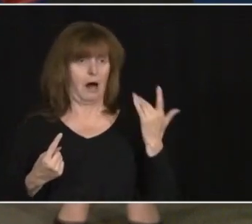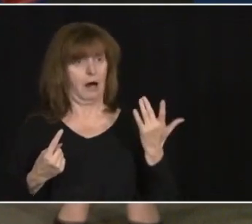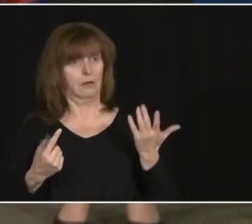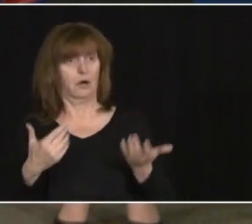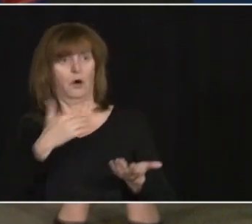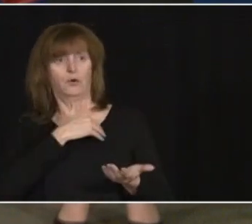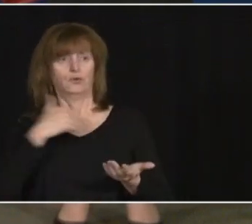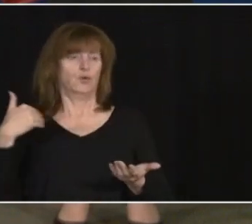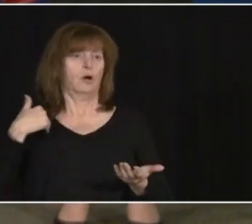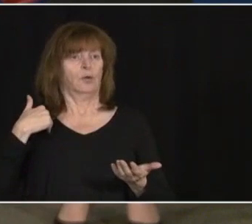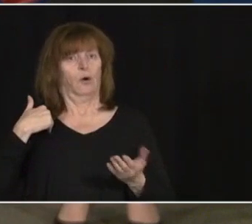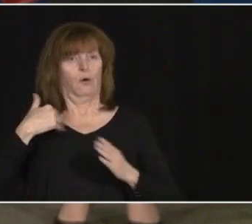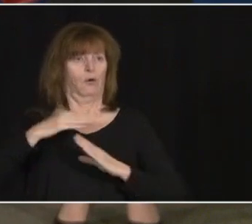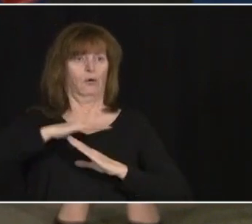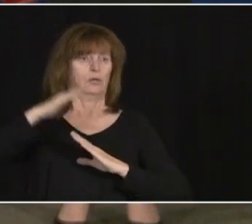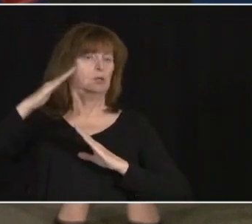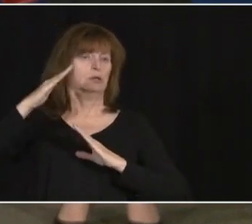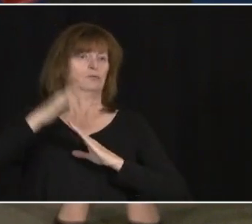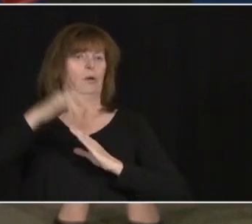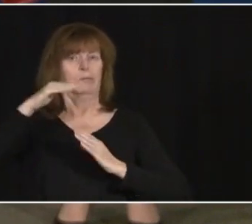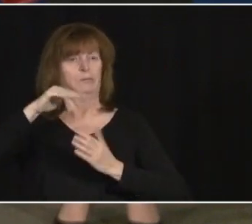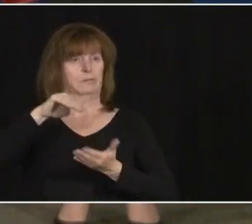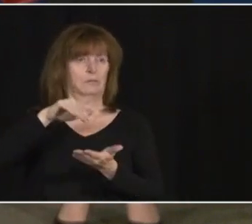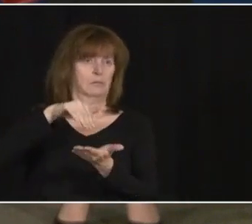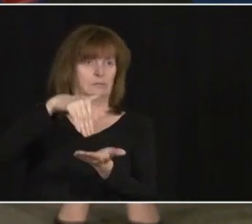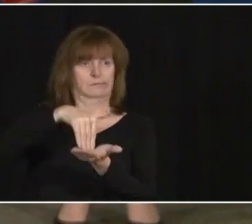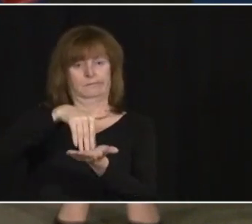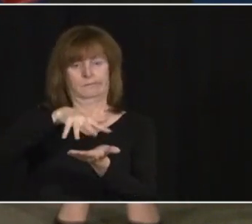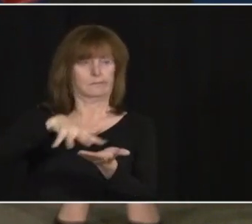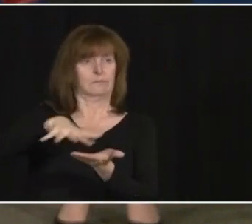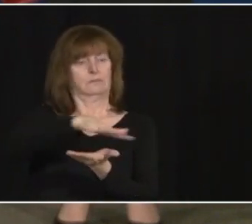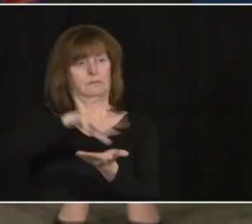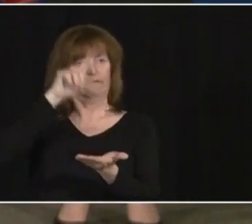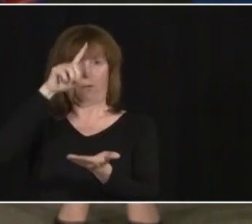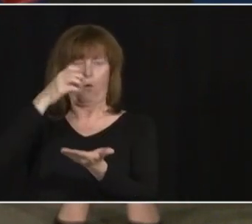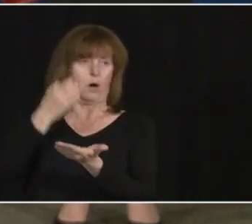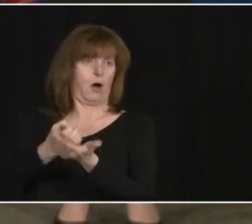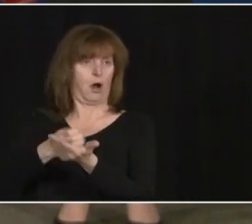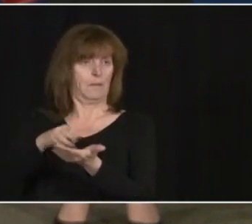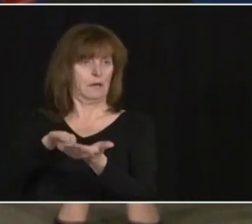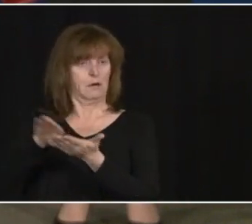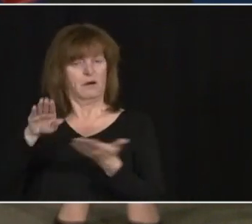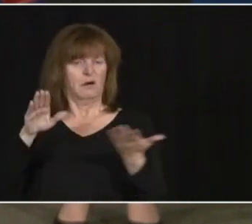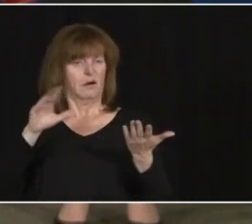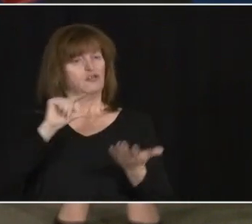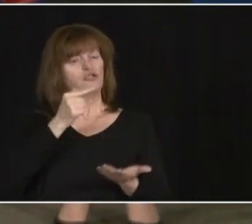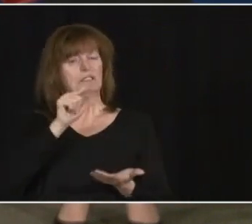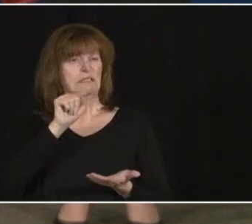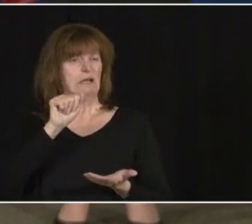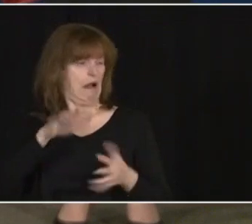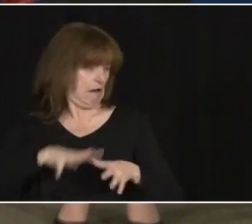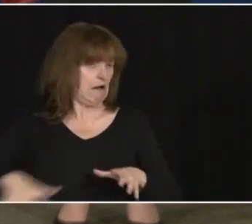Toronto. Toronto and GTA and the rest of the province. We -- if you add up